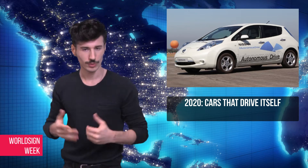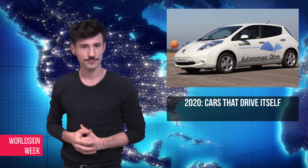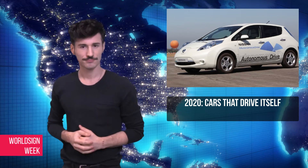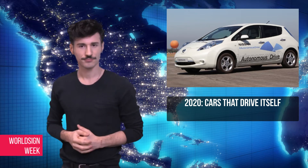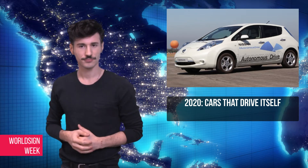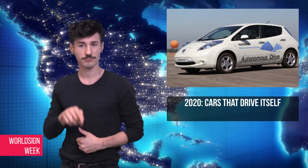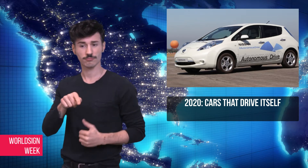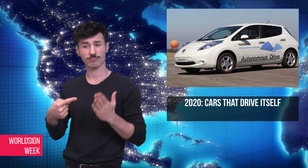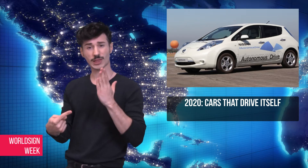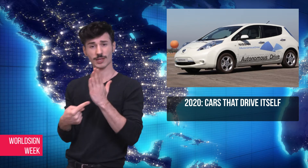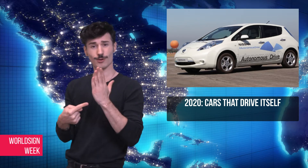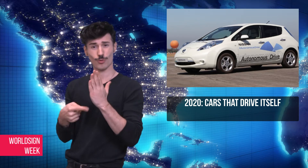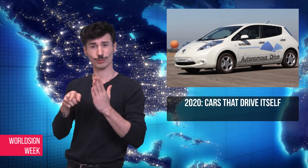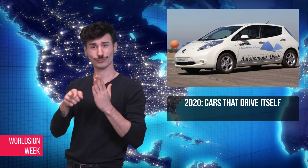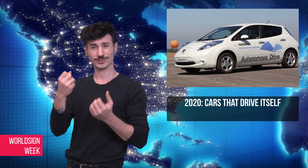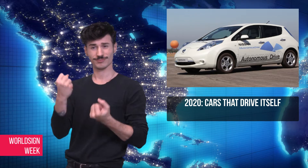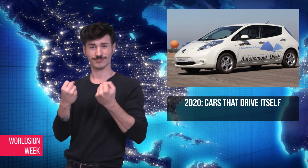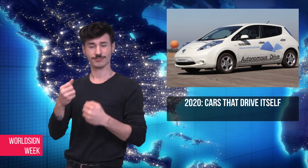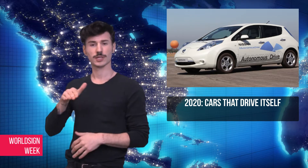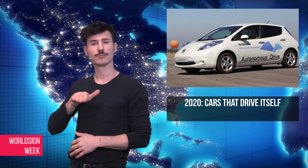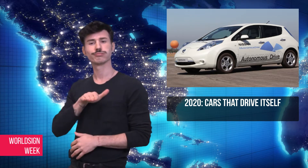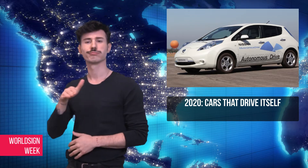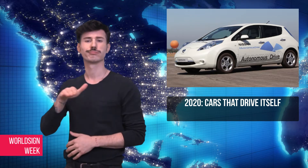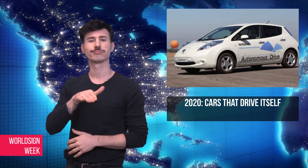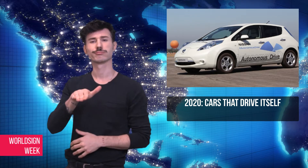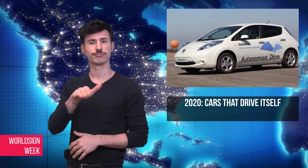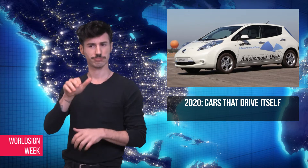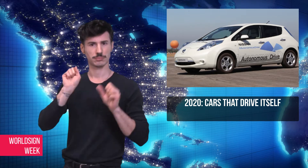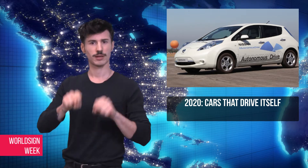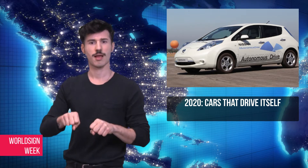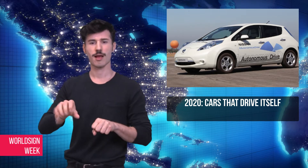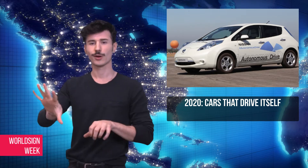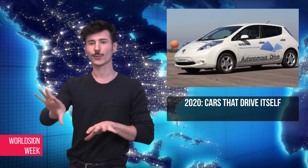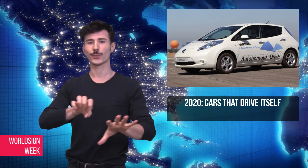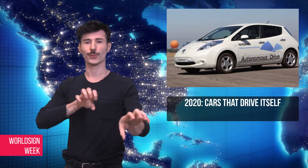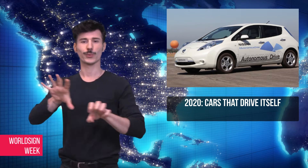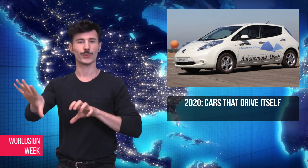Its technology senses everything around it while